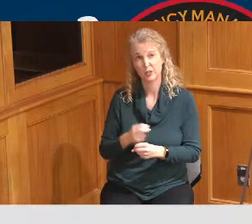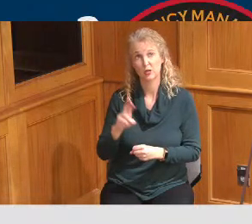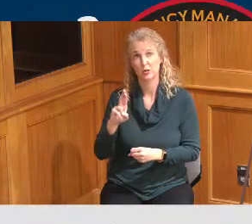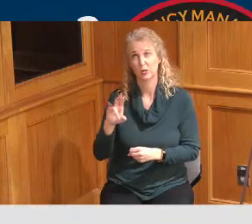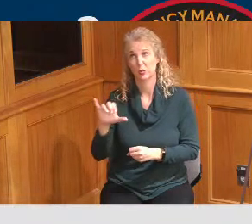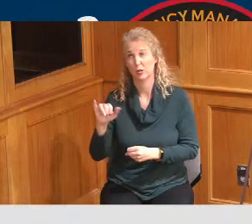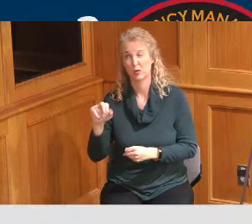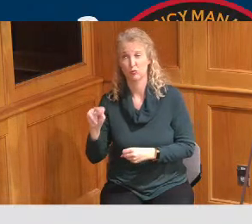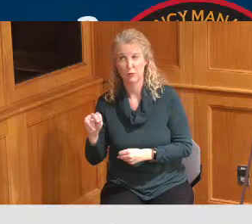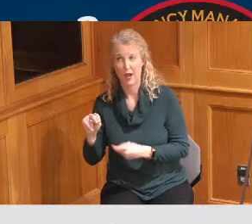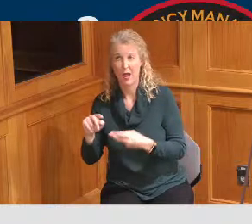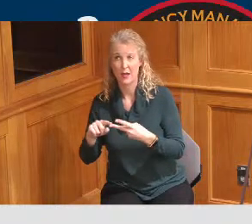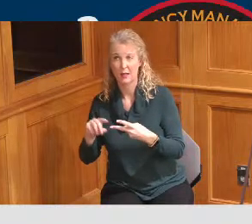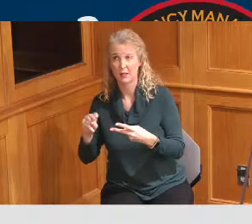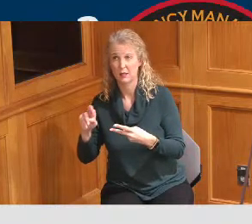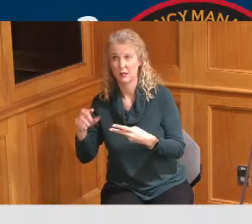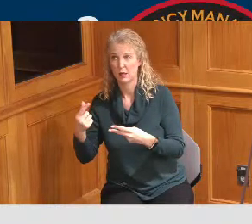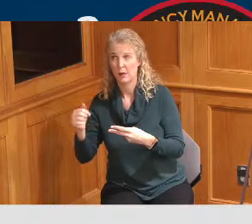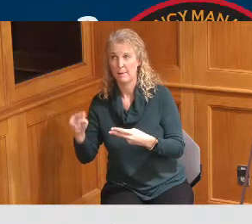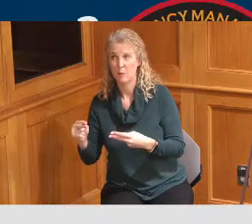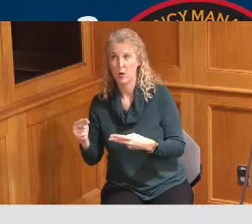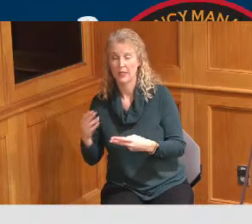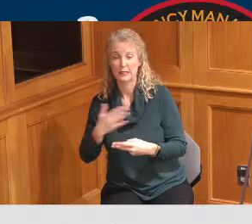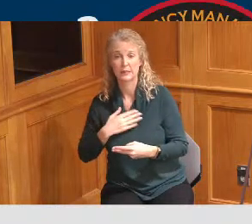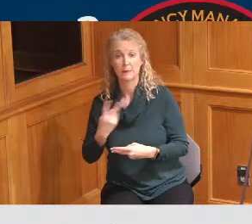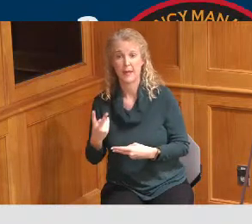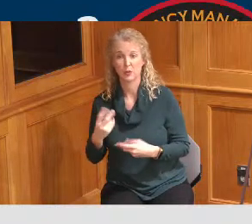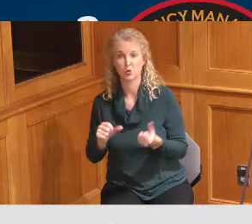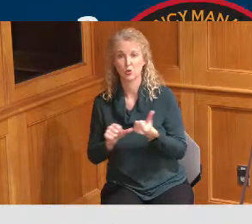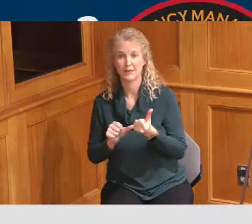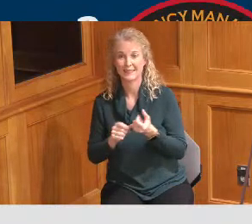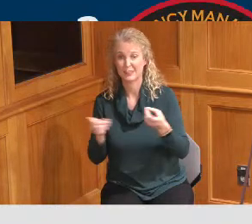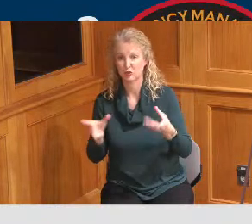with me about the same amount of time my two Assistant Directors We've Leed learned a lot